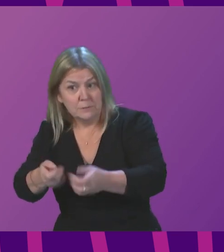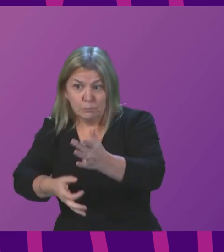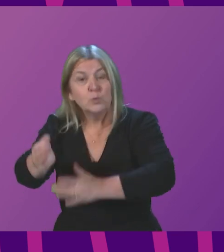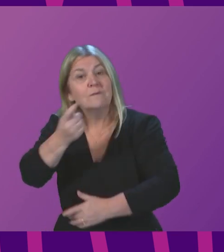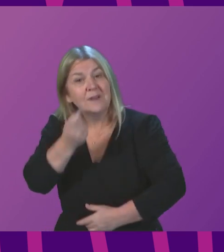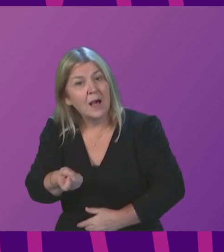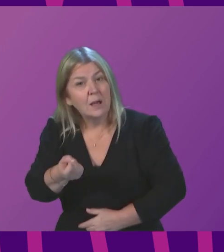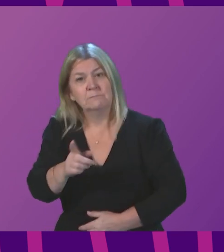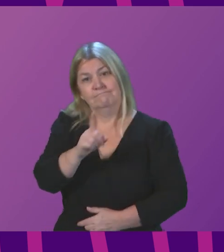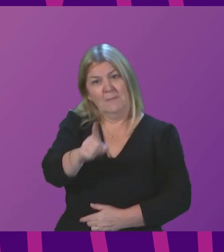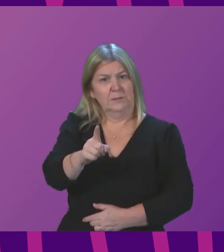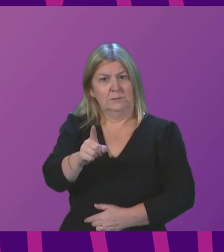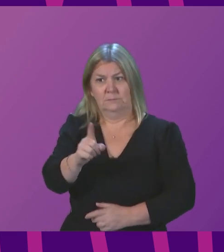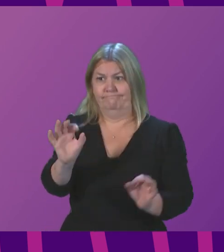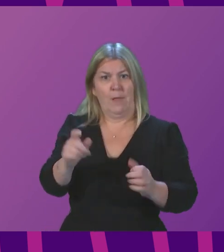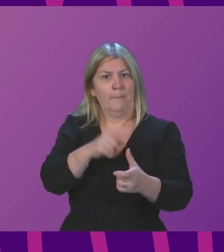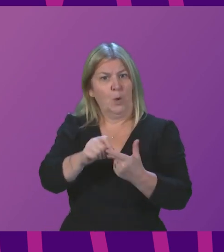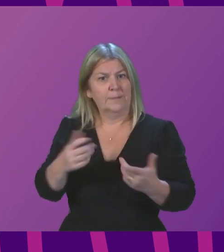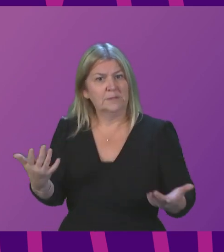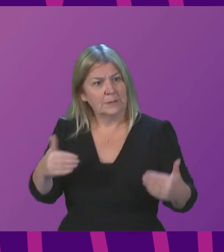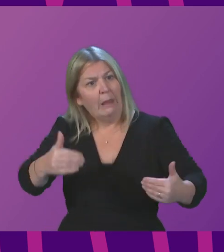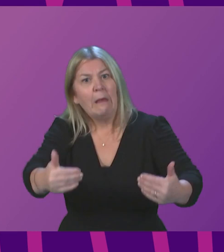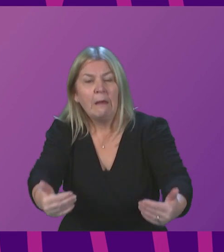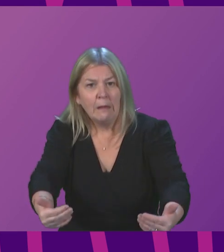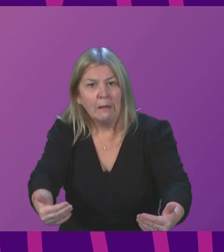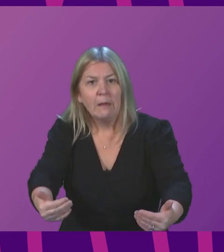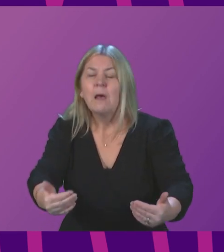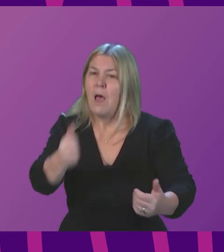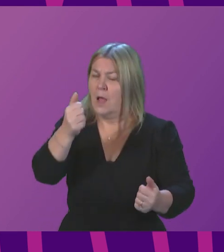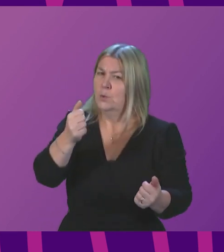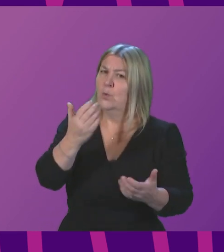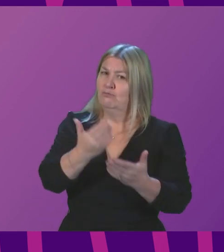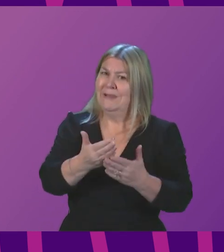times have reached their worst level since the SNP came into power. Will the First Minister